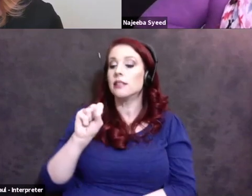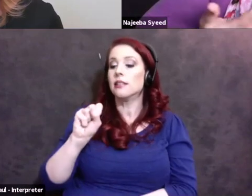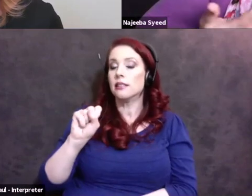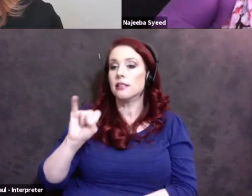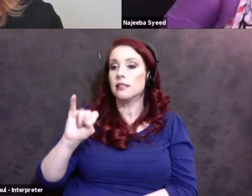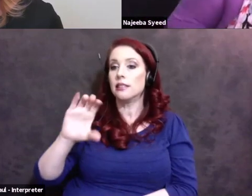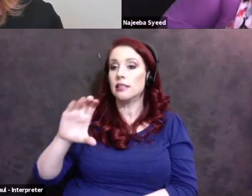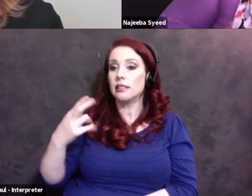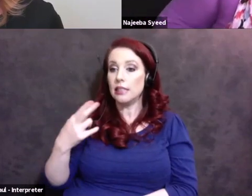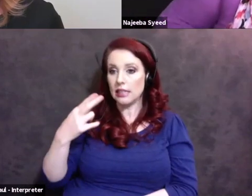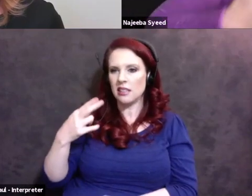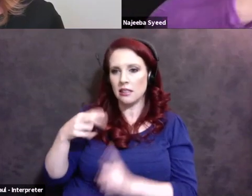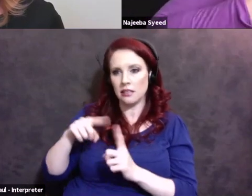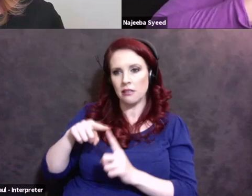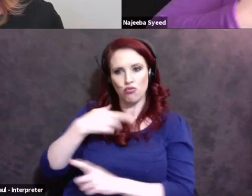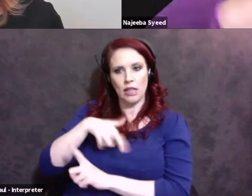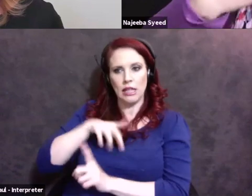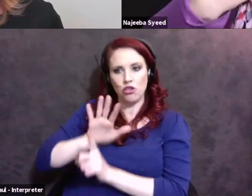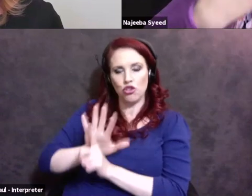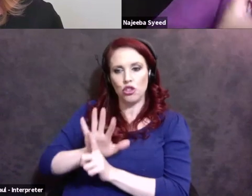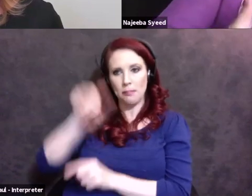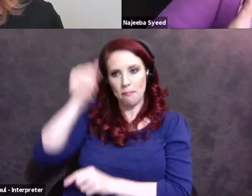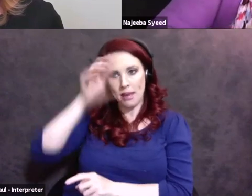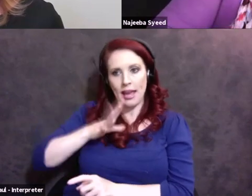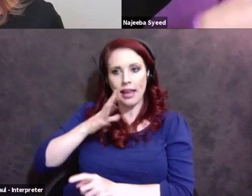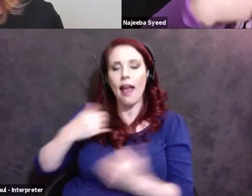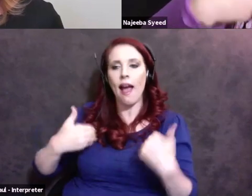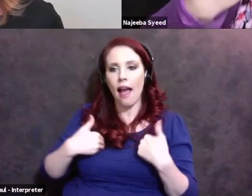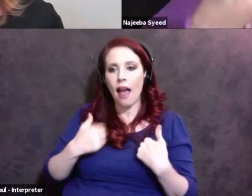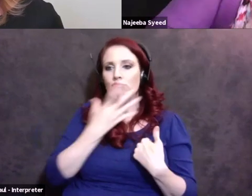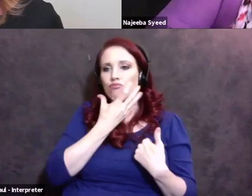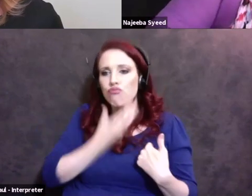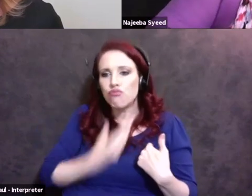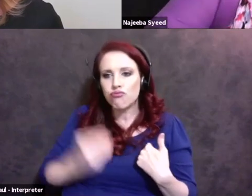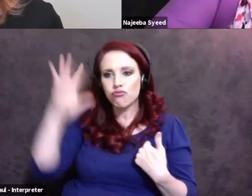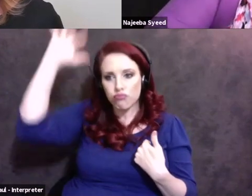is part of their religious practice and beards, both deeply spiritual, deeply held religious